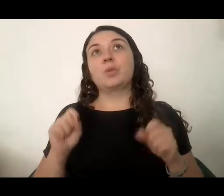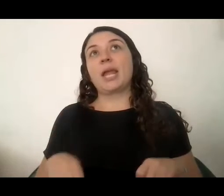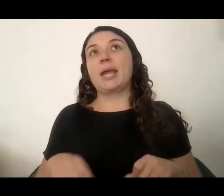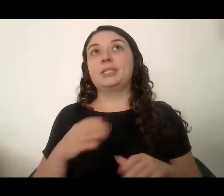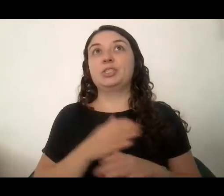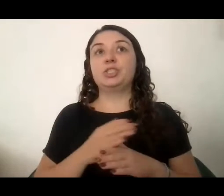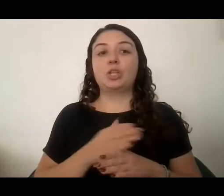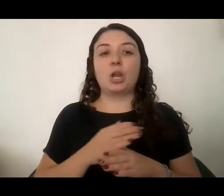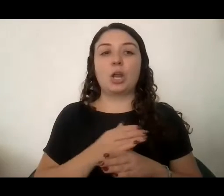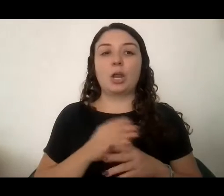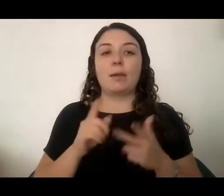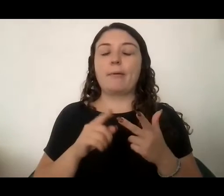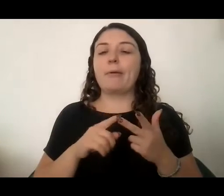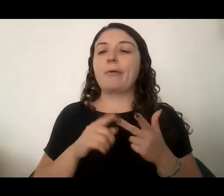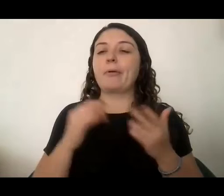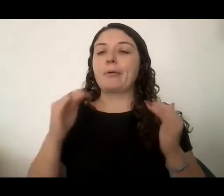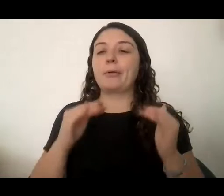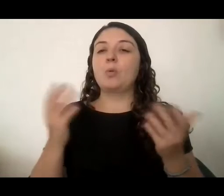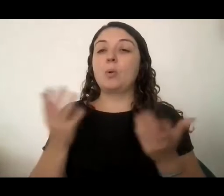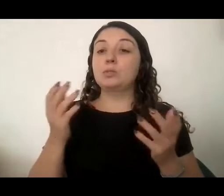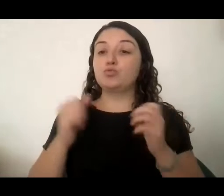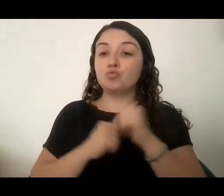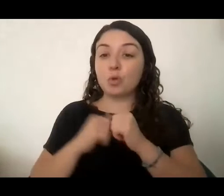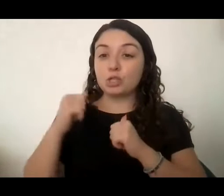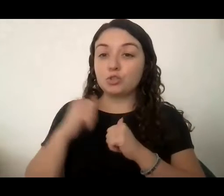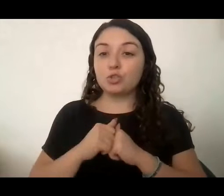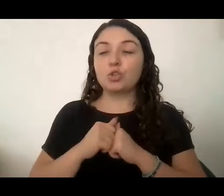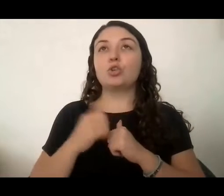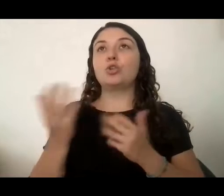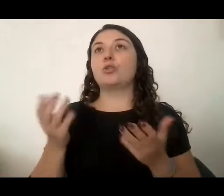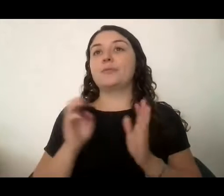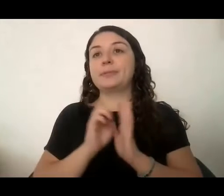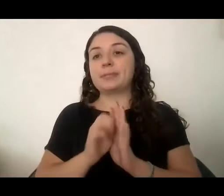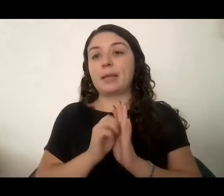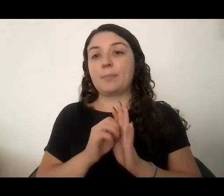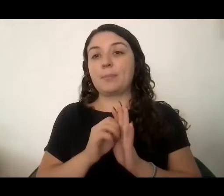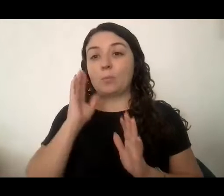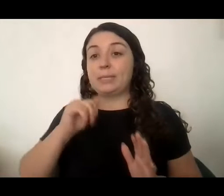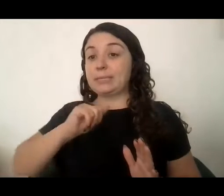structure. And what I mean by that is is the business set up as a sole proprietorship? Is